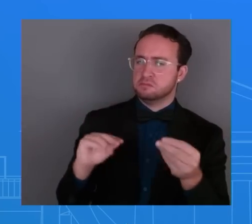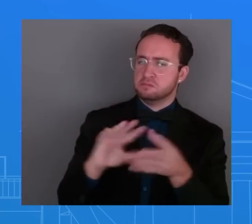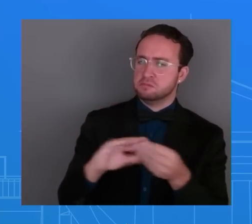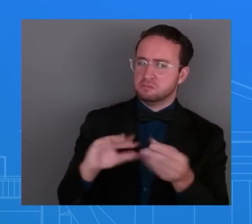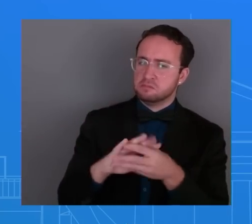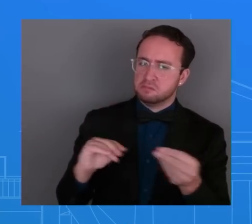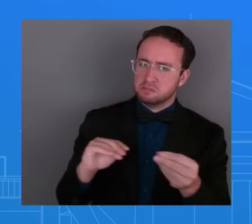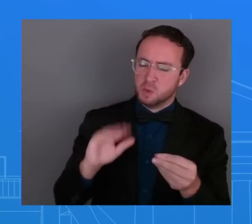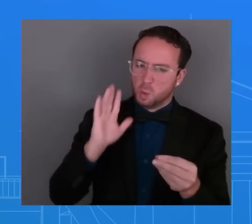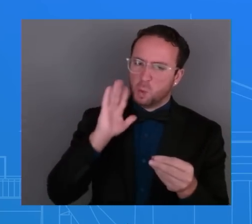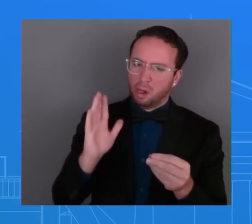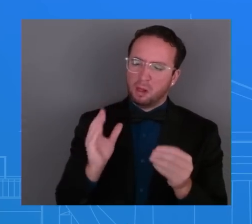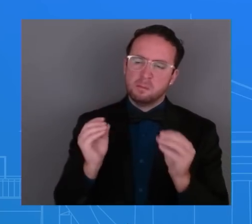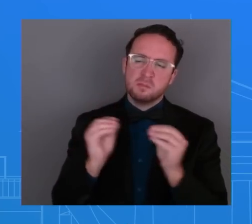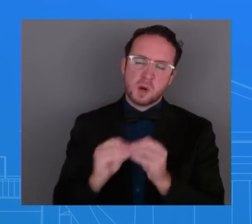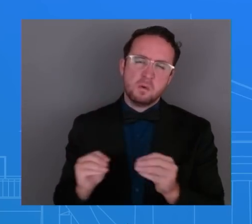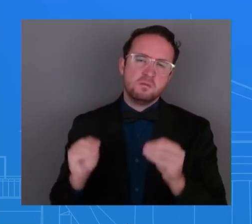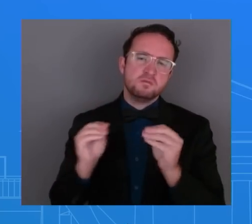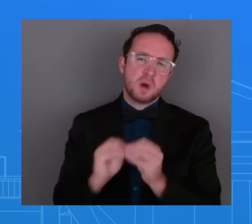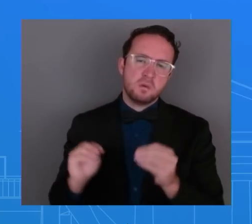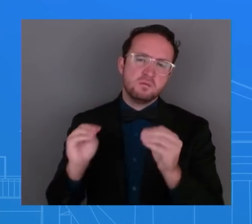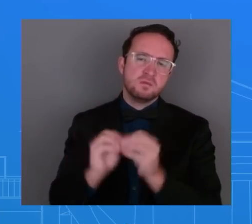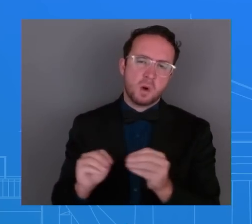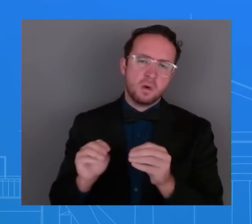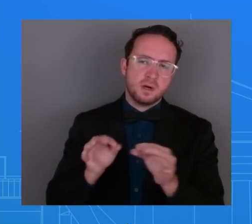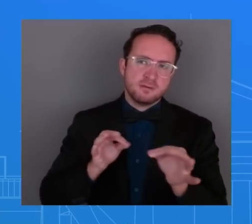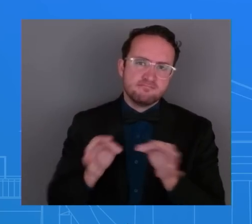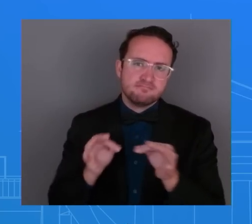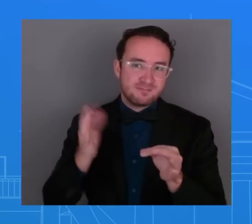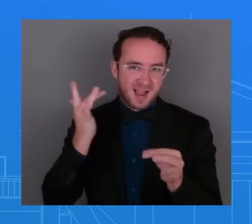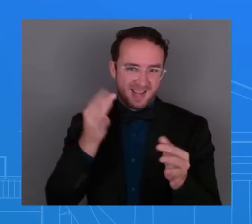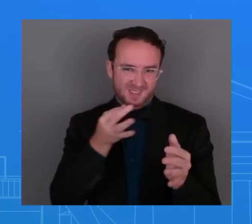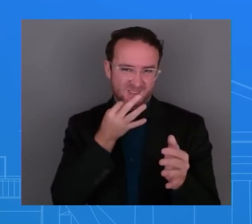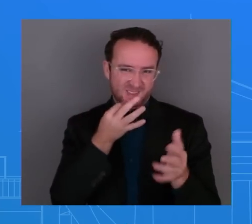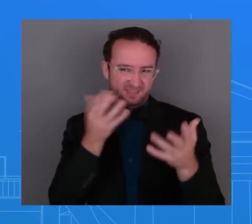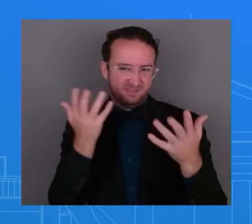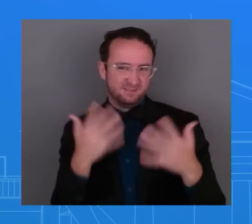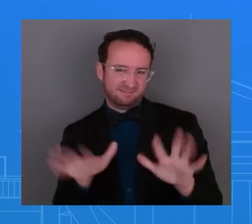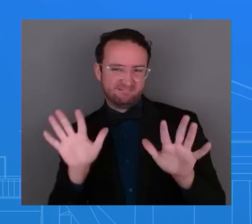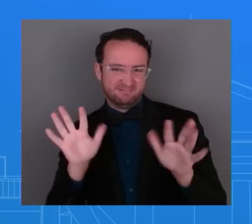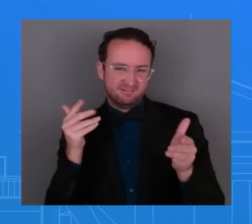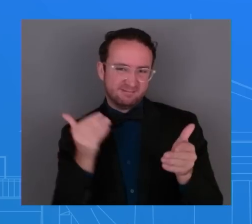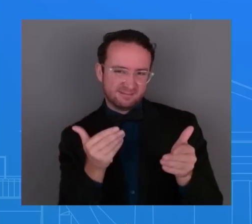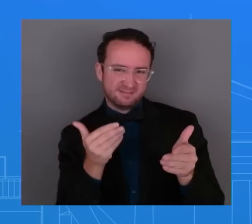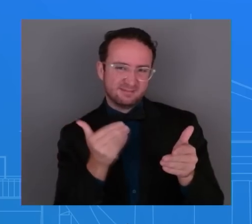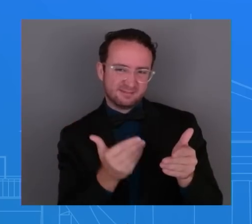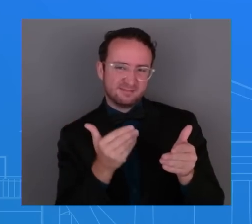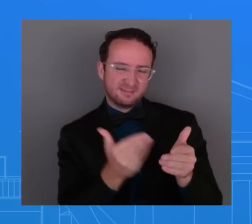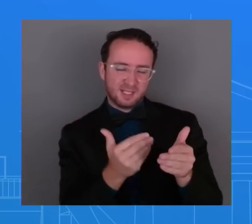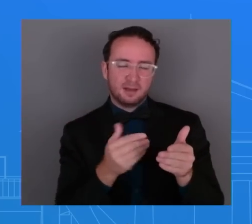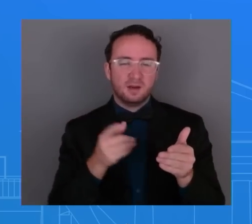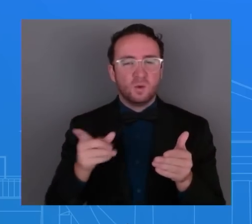he understands this is an incredibly important moment that he will have next week at the Democratic National Convention.